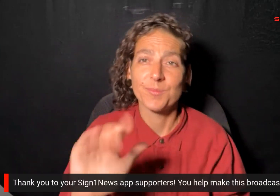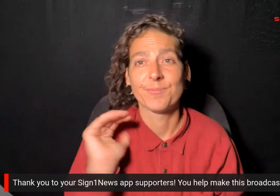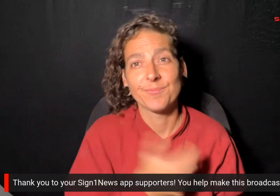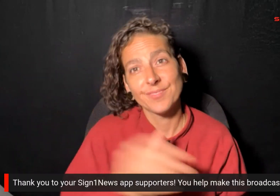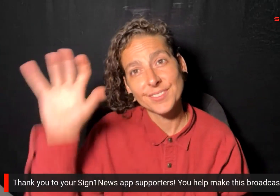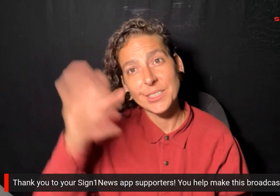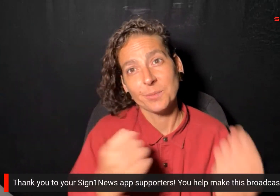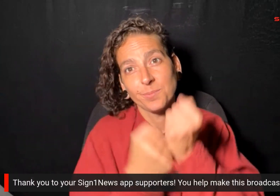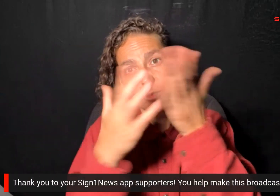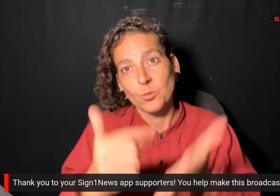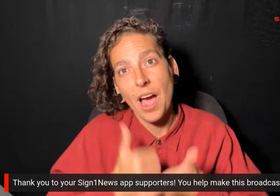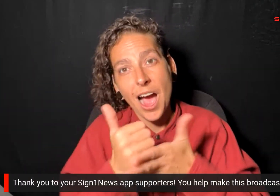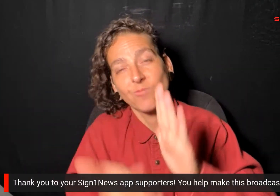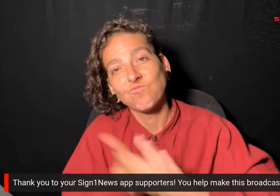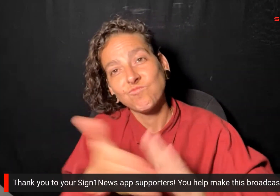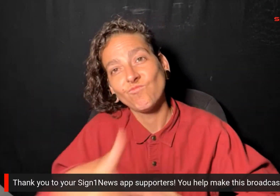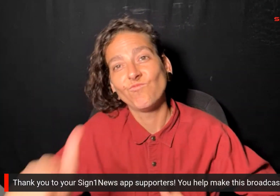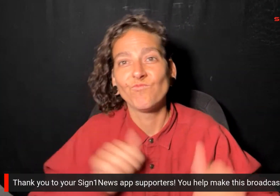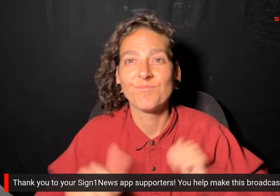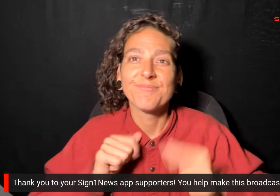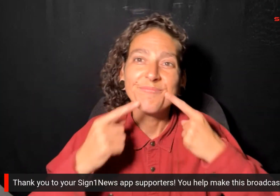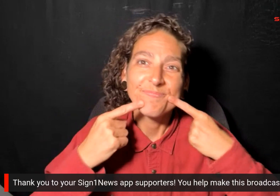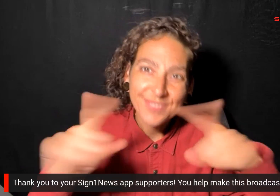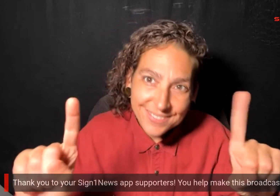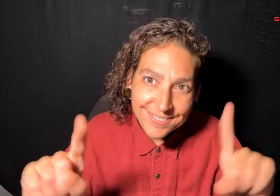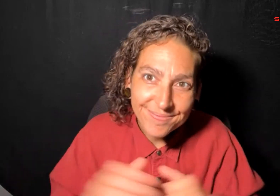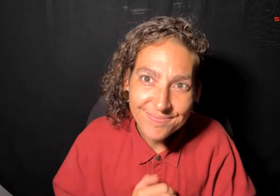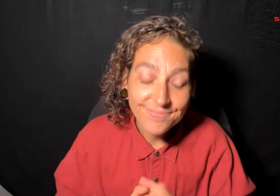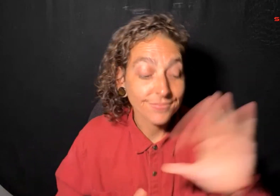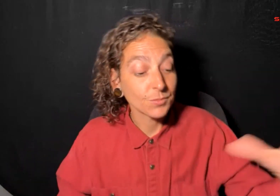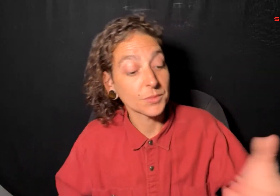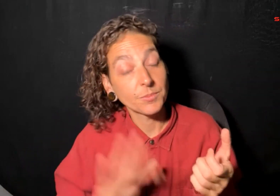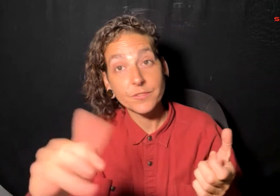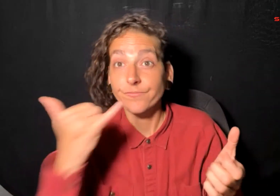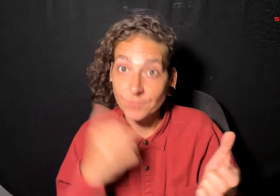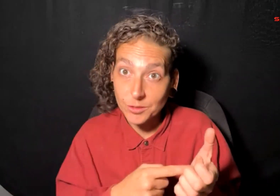Friday a big thank you to our Sign1News app supporters you help make this broadcast happen